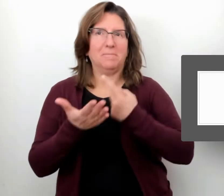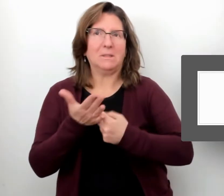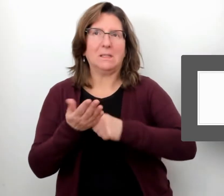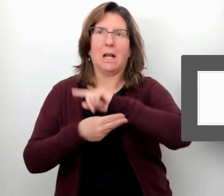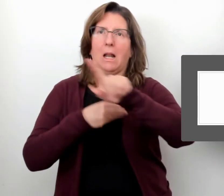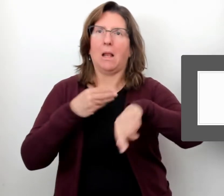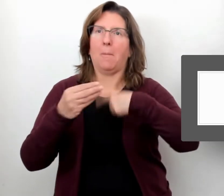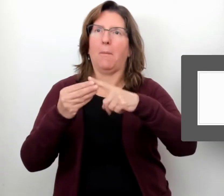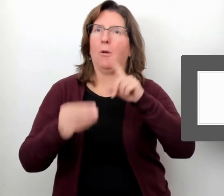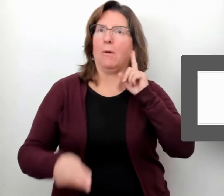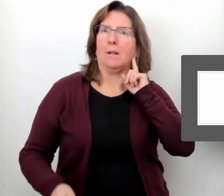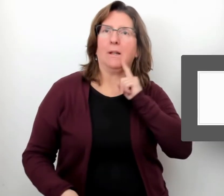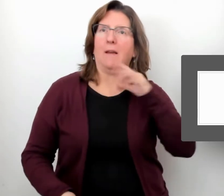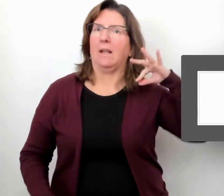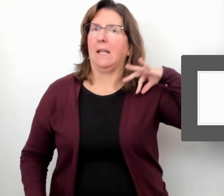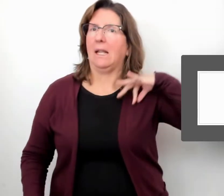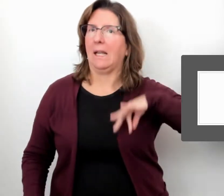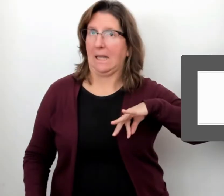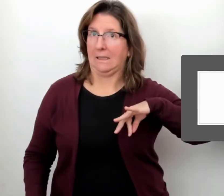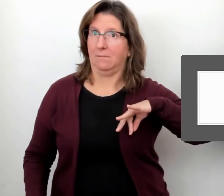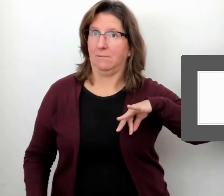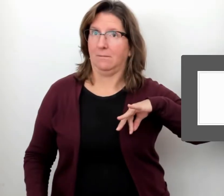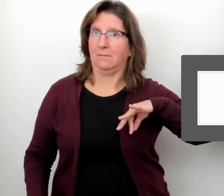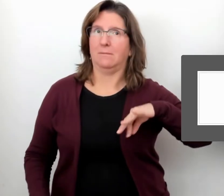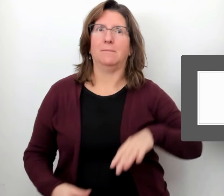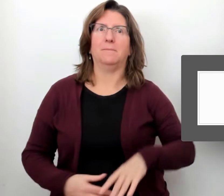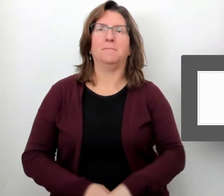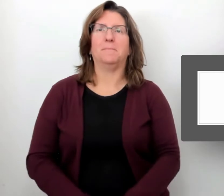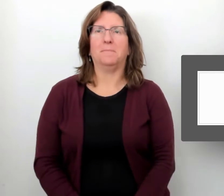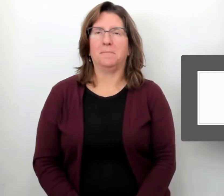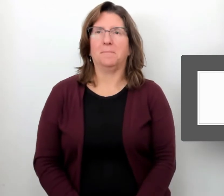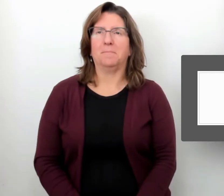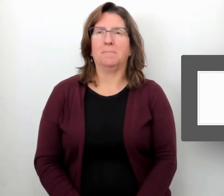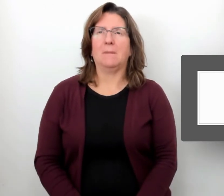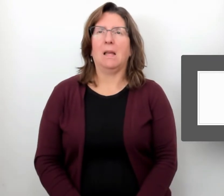This lecture will introduce the concept of 'deaf gain.'